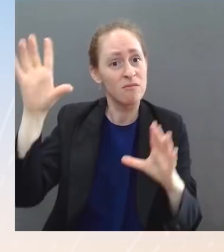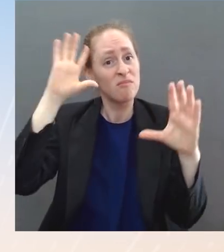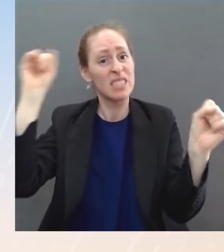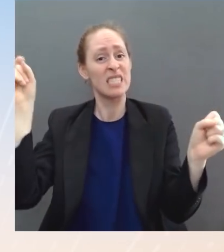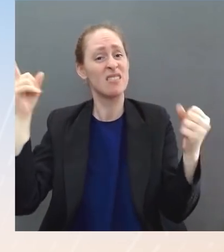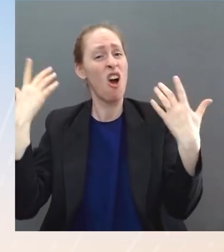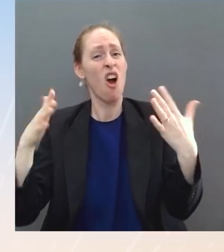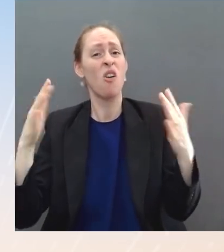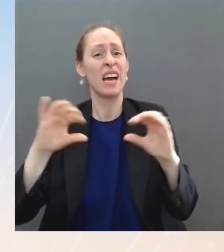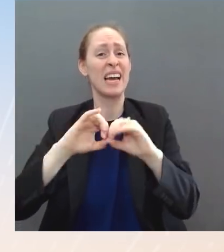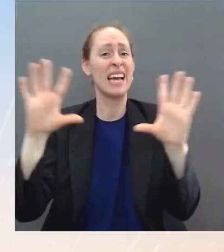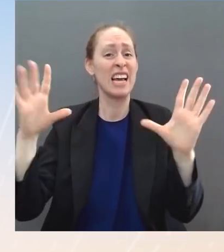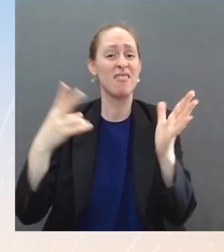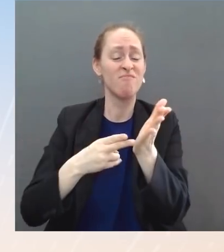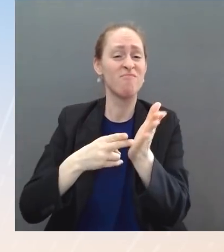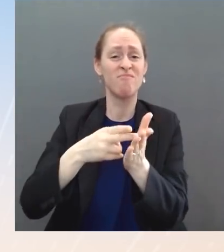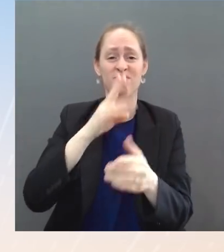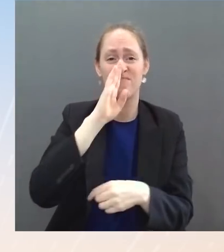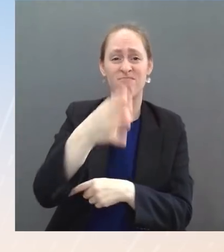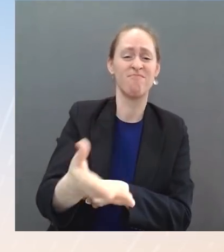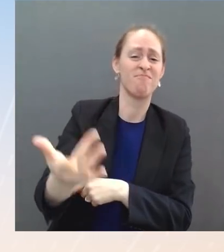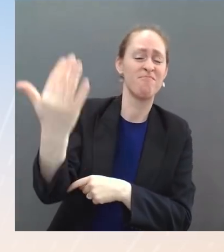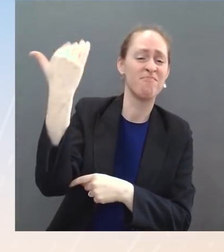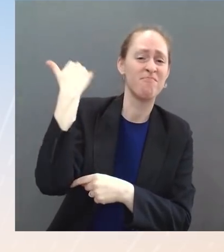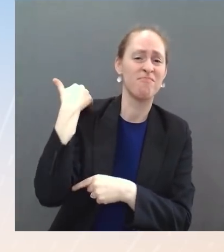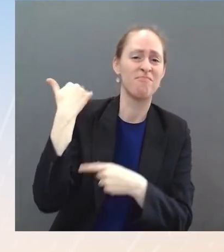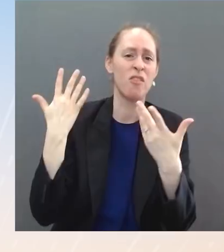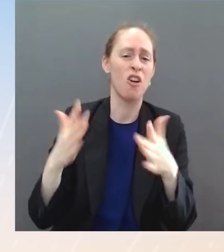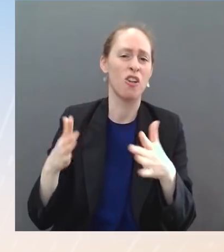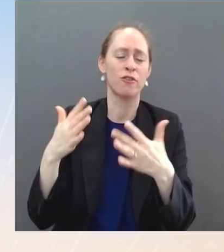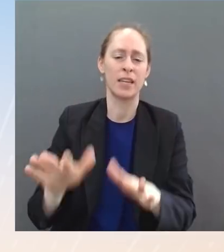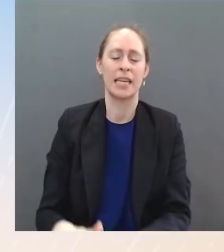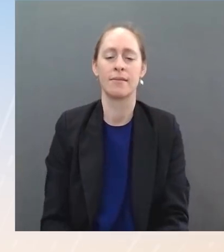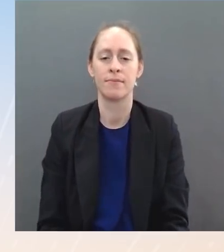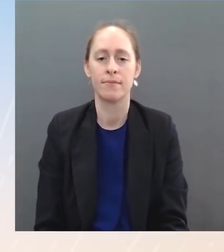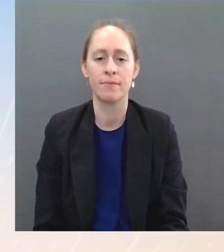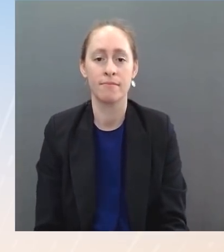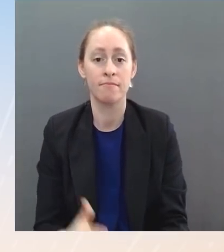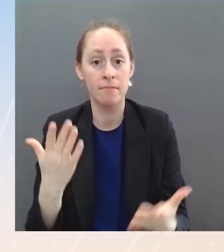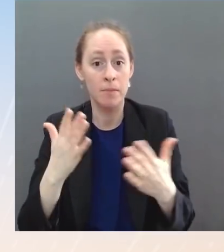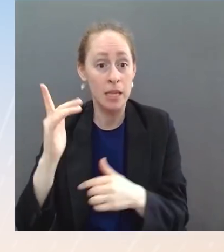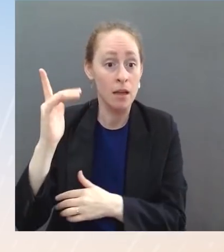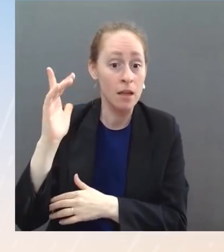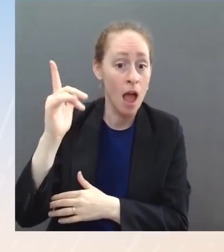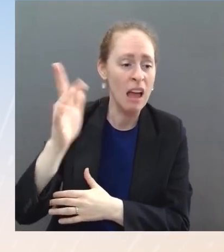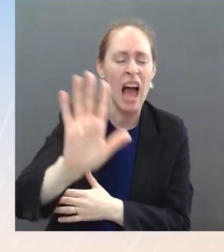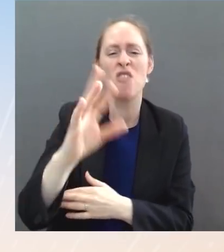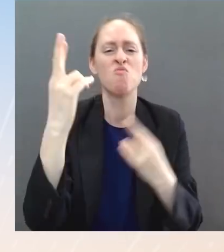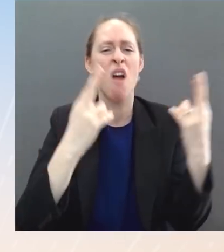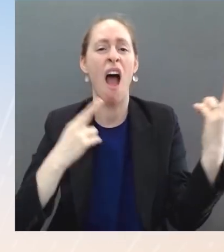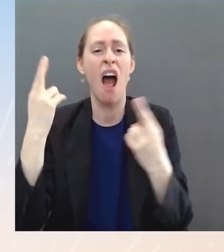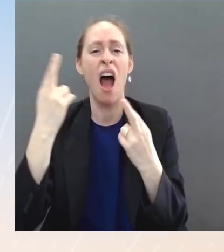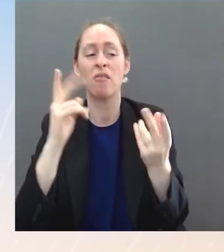reaching a different conclusion on that question? Of course we could. But it's going to be based on evidence and facts as we gather it along the way.